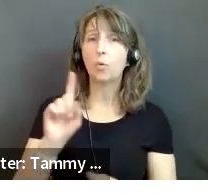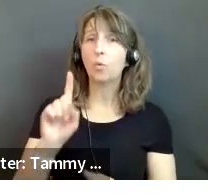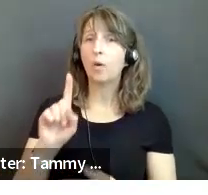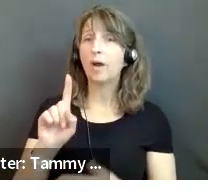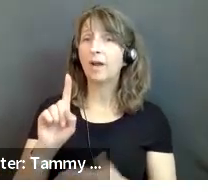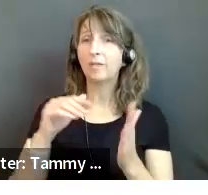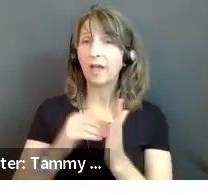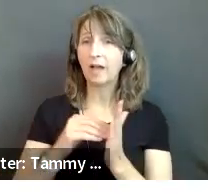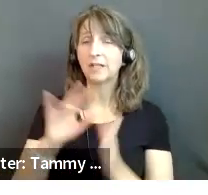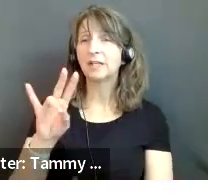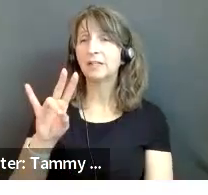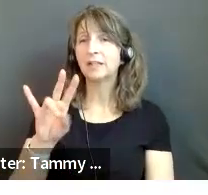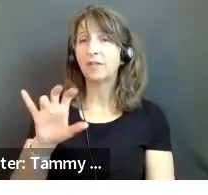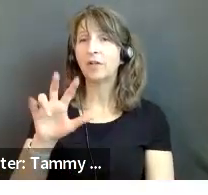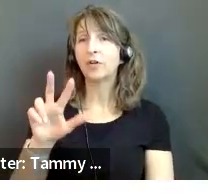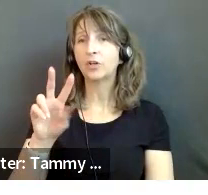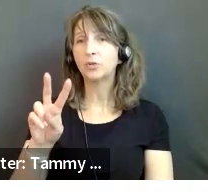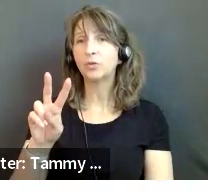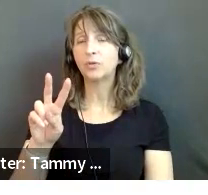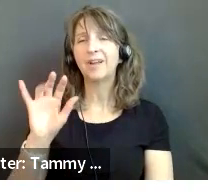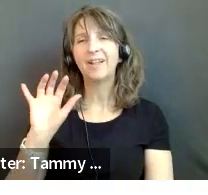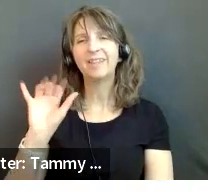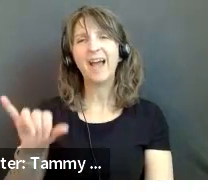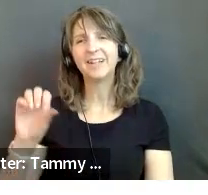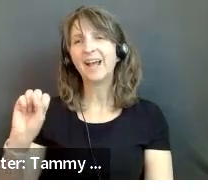Well, that's over SGA, right?